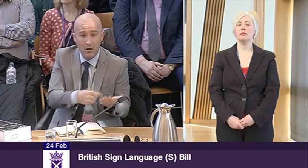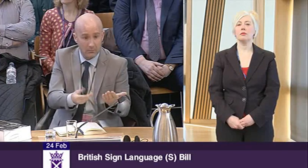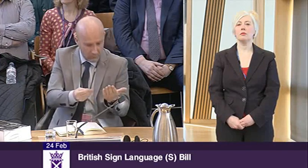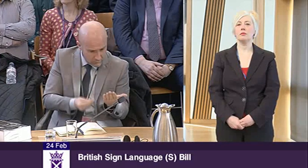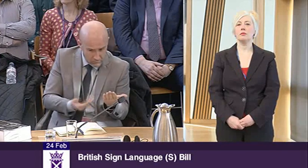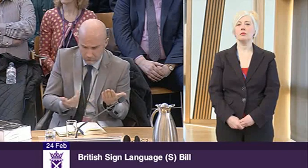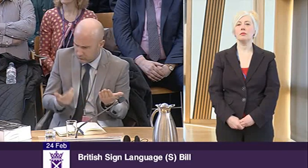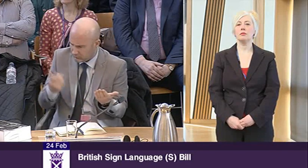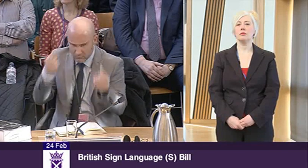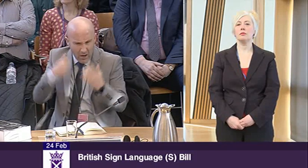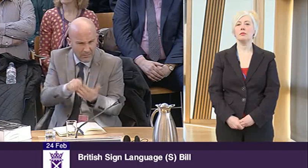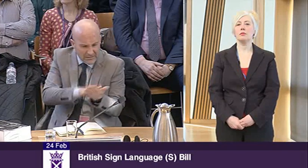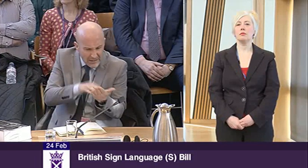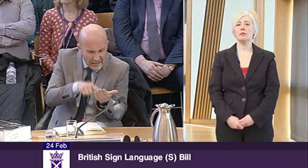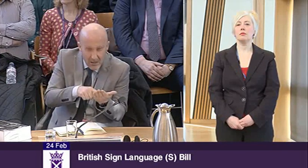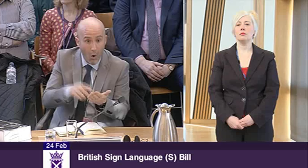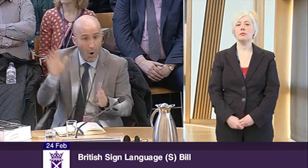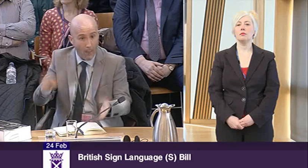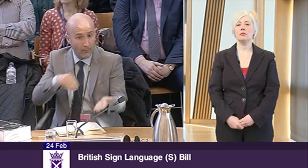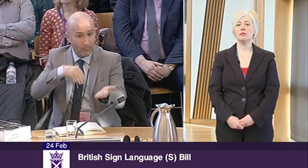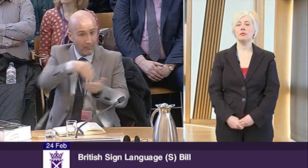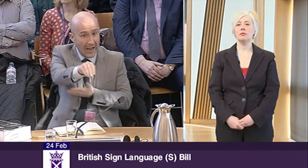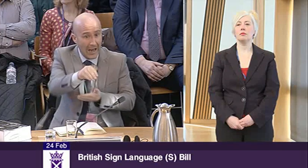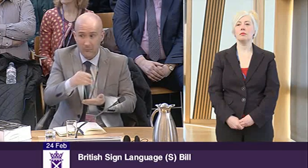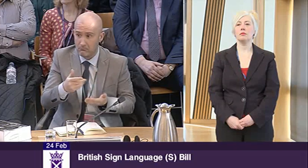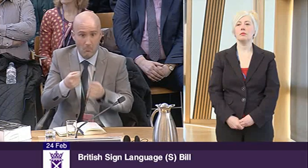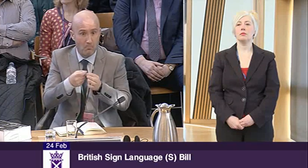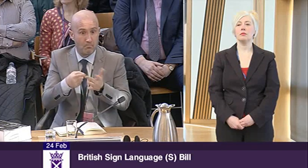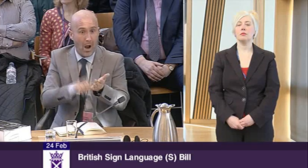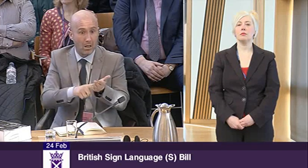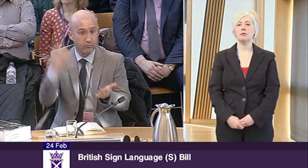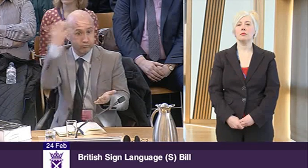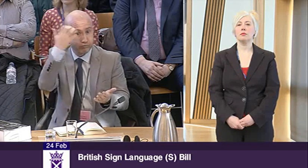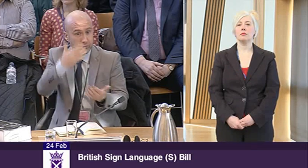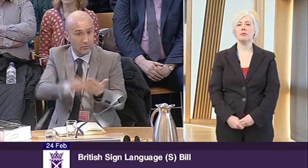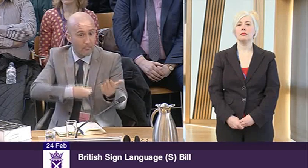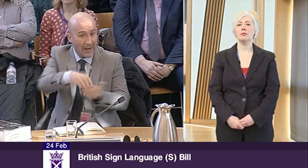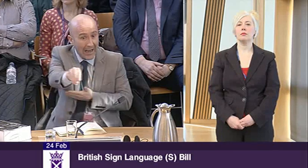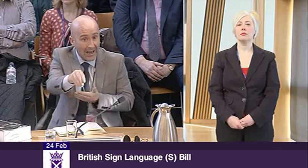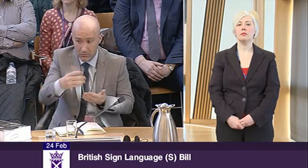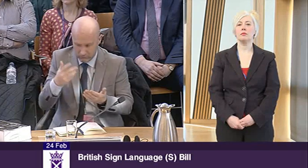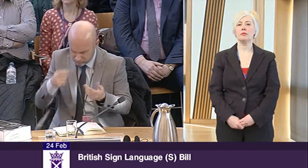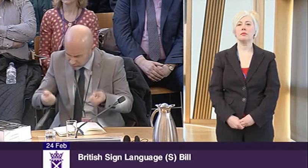example, some deaf people have got into debt because of a lack of understanding of some